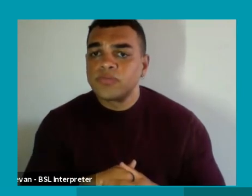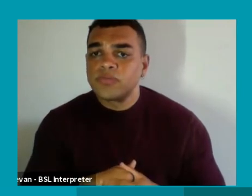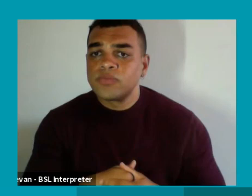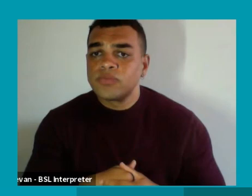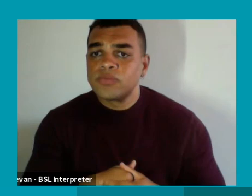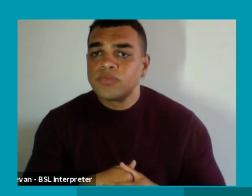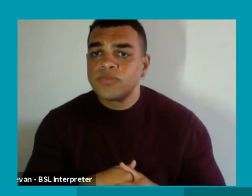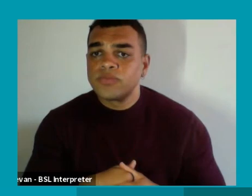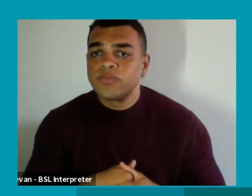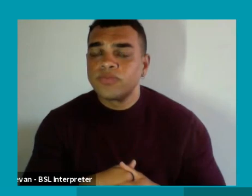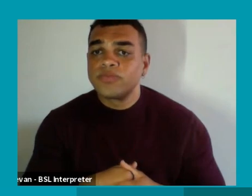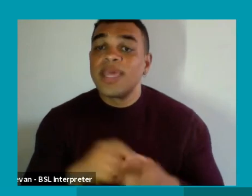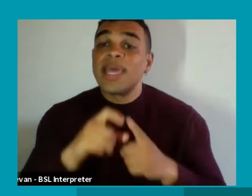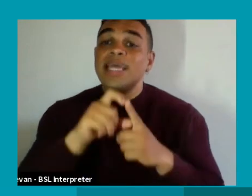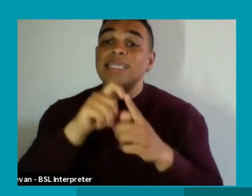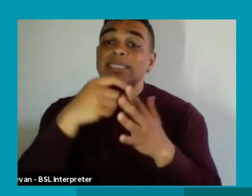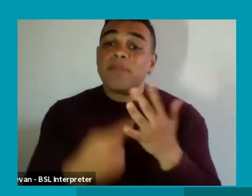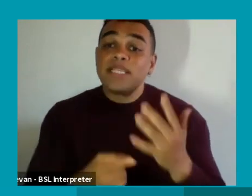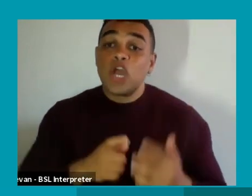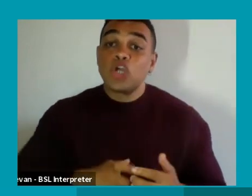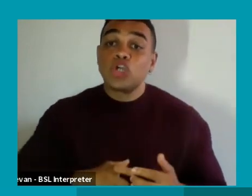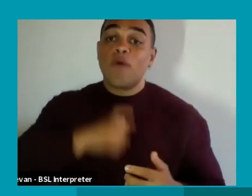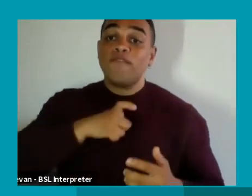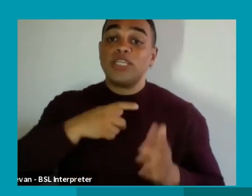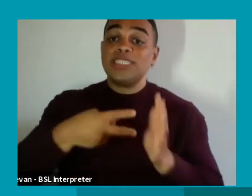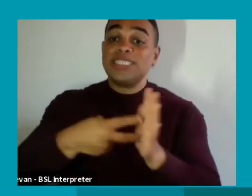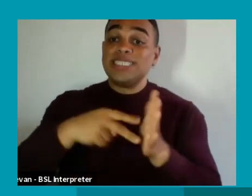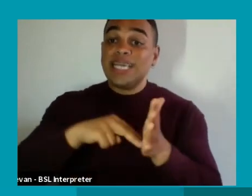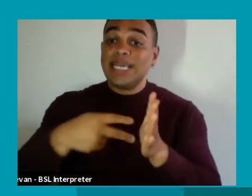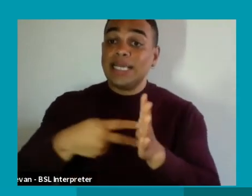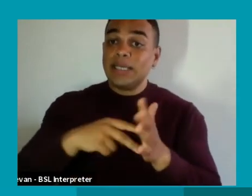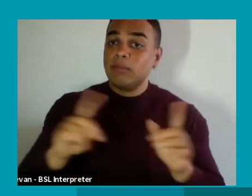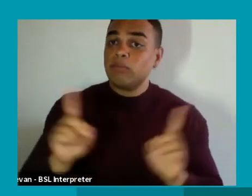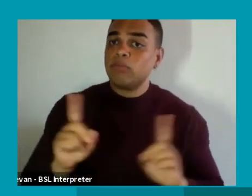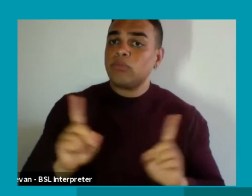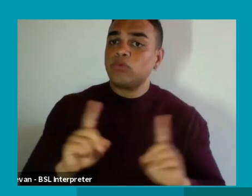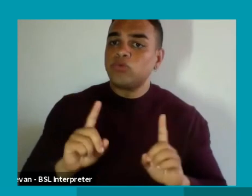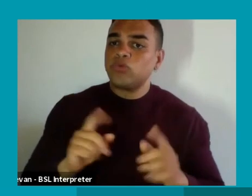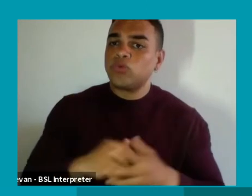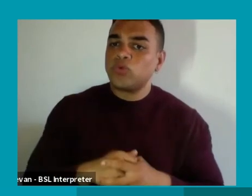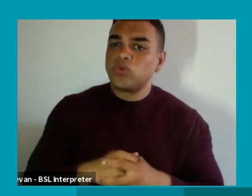confident scheme is there to help you see who is most open to making adjustments and to making life